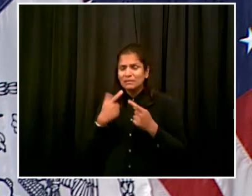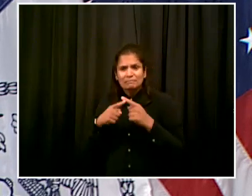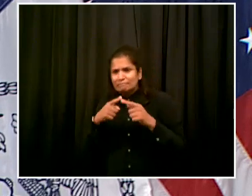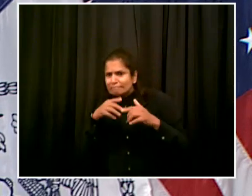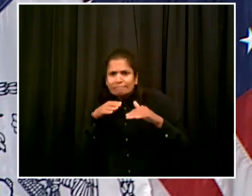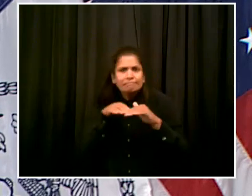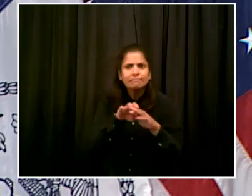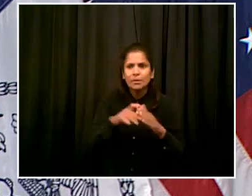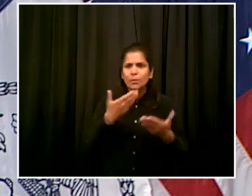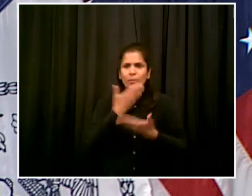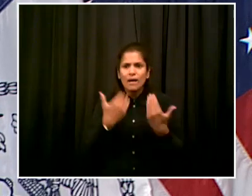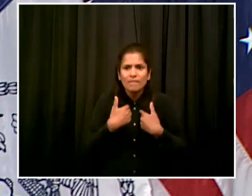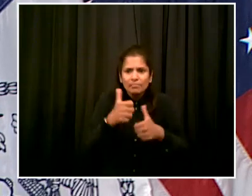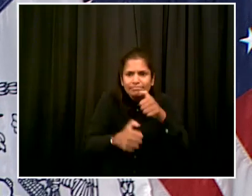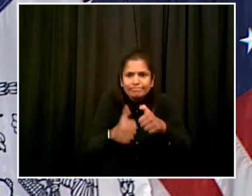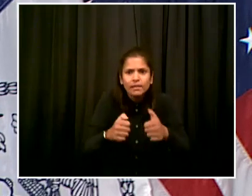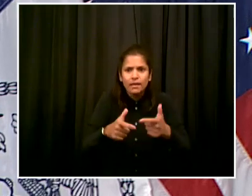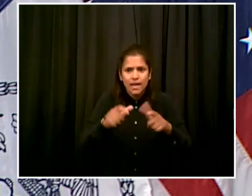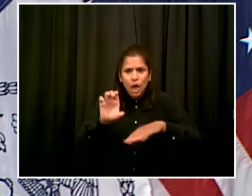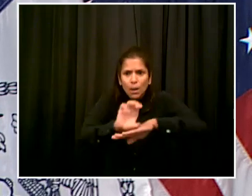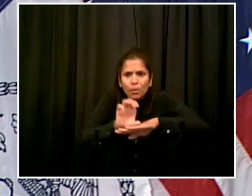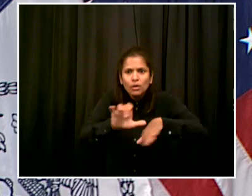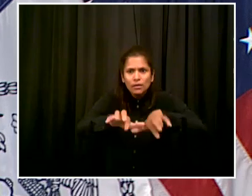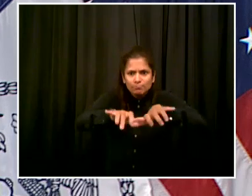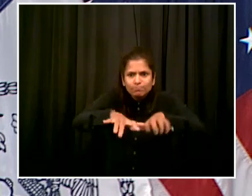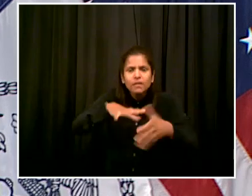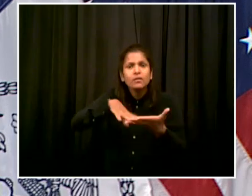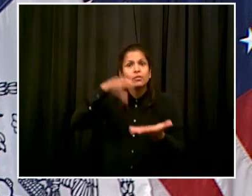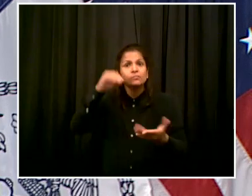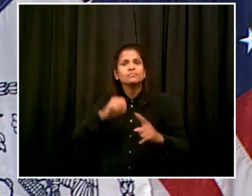STYMIED AS TO ONLINE LEARNING RESOURCES. LET ME SAY,